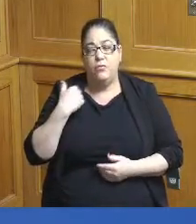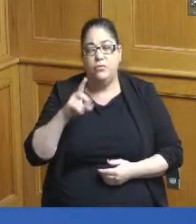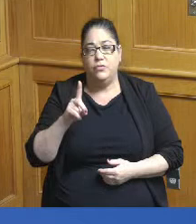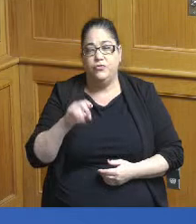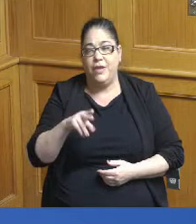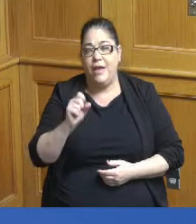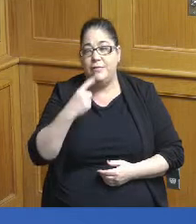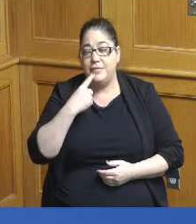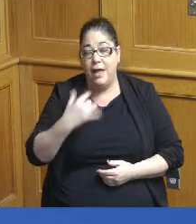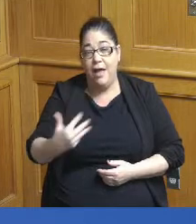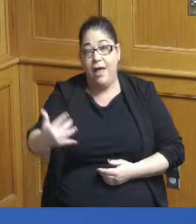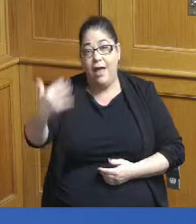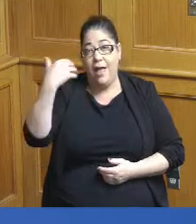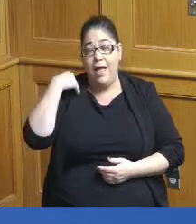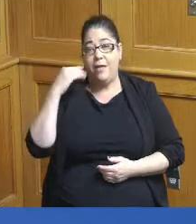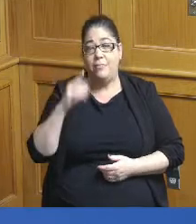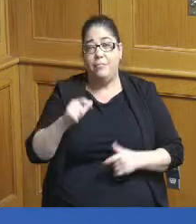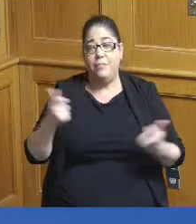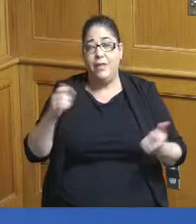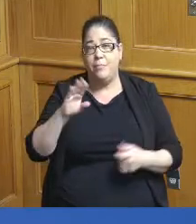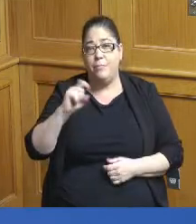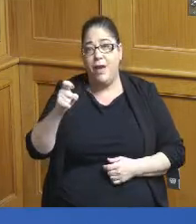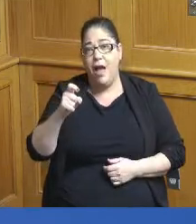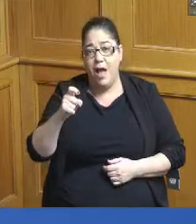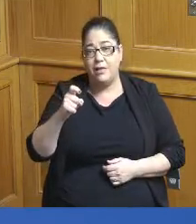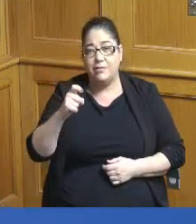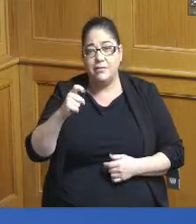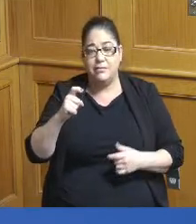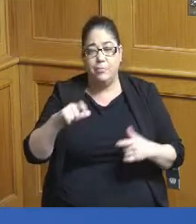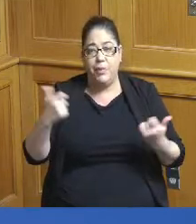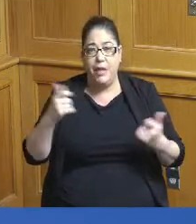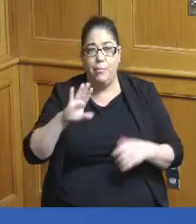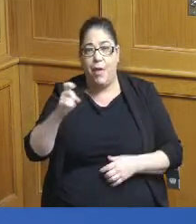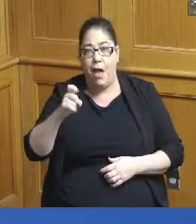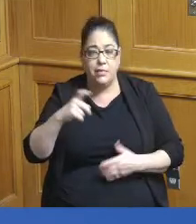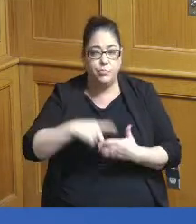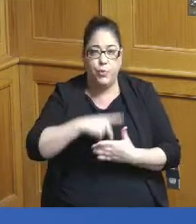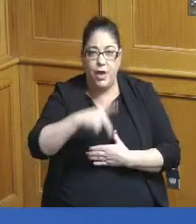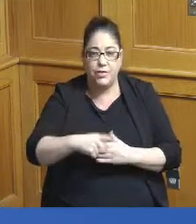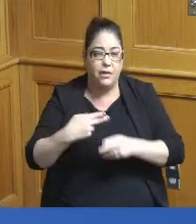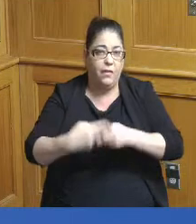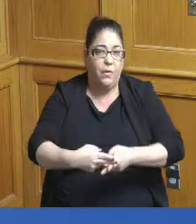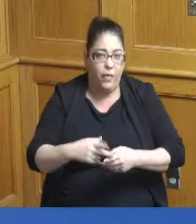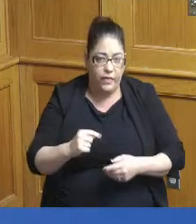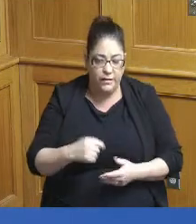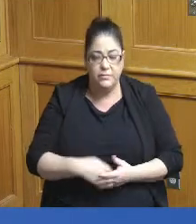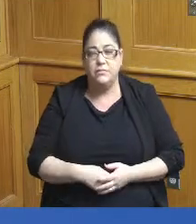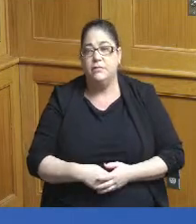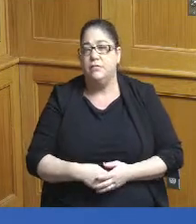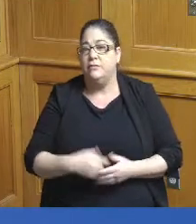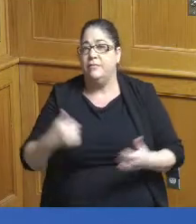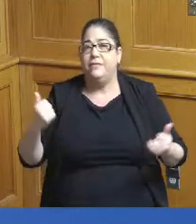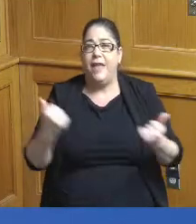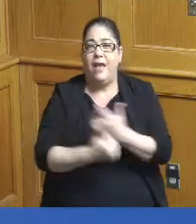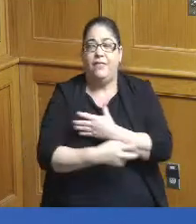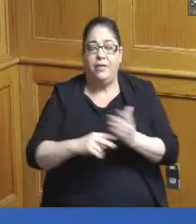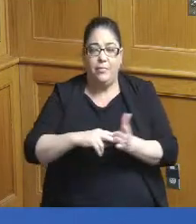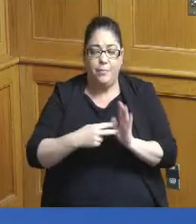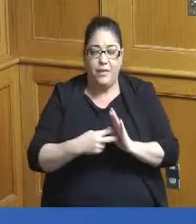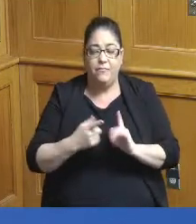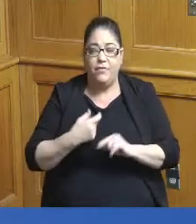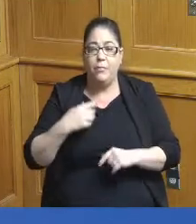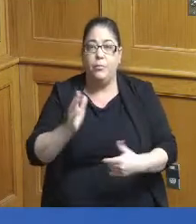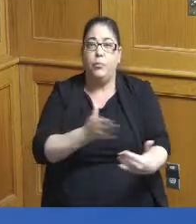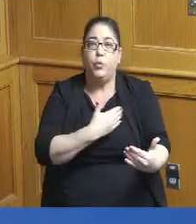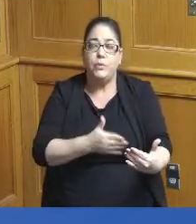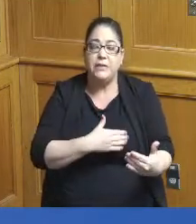public hearings on Big Box on the big box projects which were everything from music venues the the